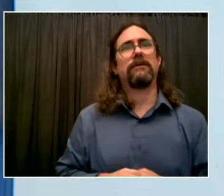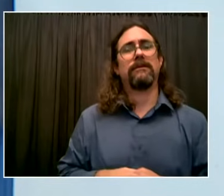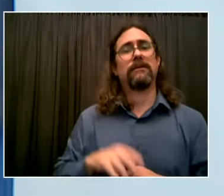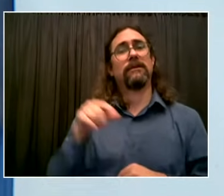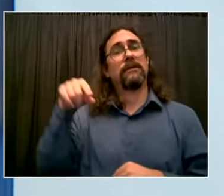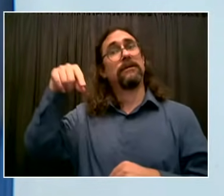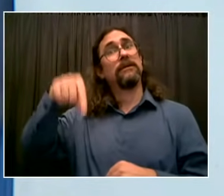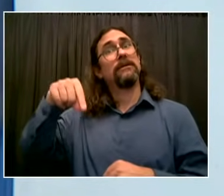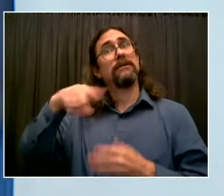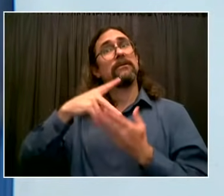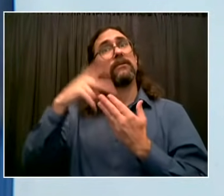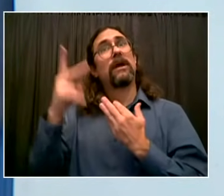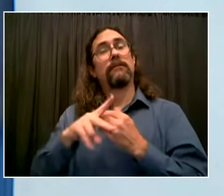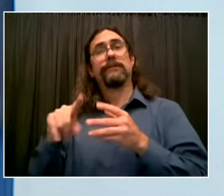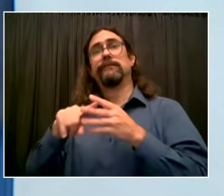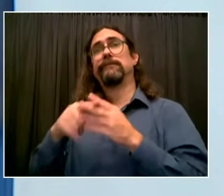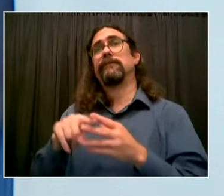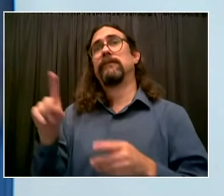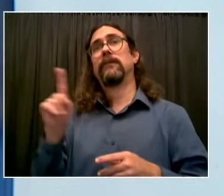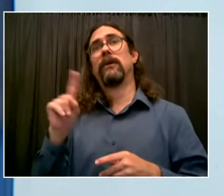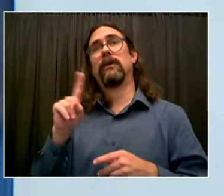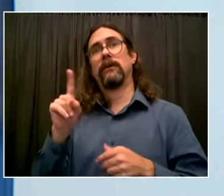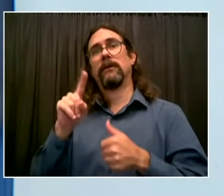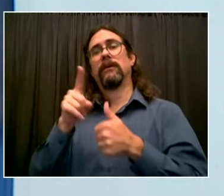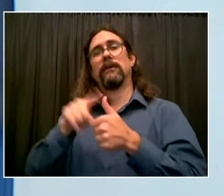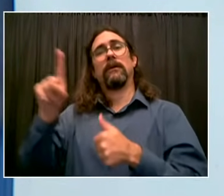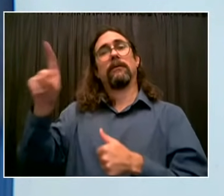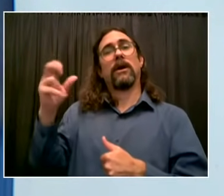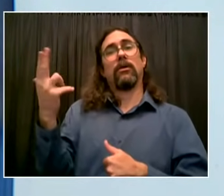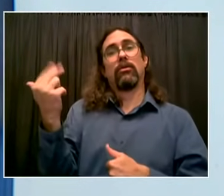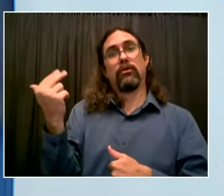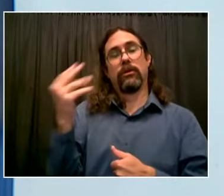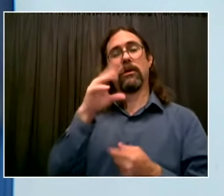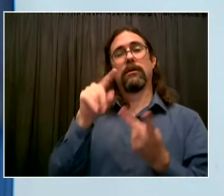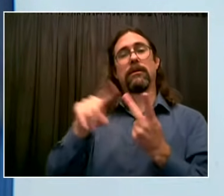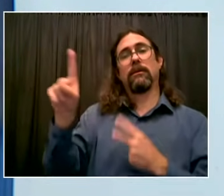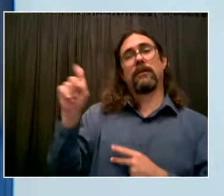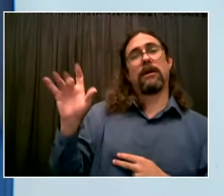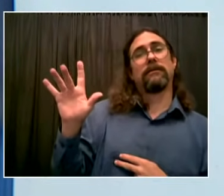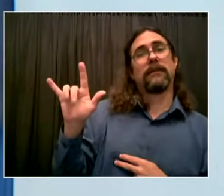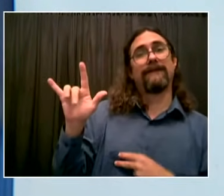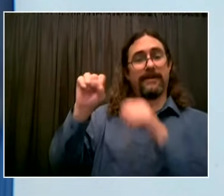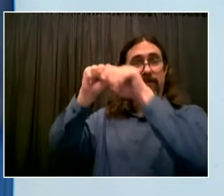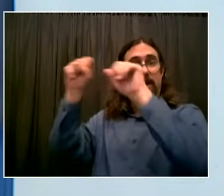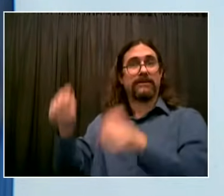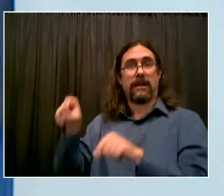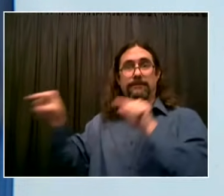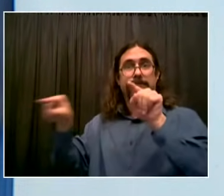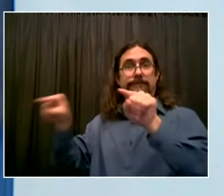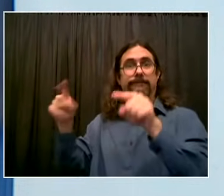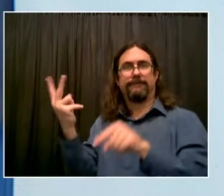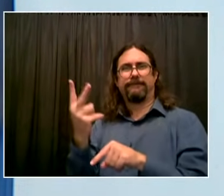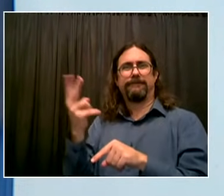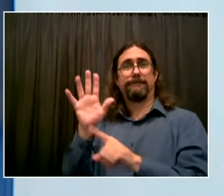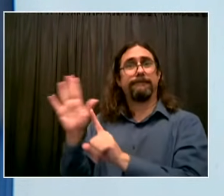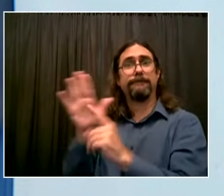LAUNCHING A PILOT FOR THE 25 PRECINCT AND THEN IN NOVEMBER IT WILL BE LAUNCHED CITY WIDE. AND YES PUBLIC